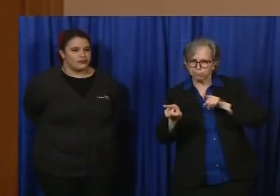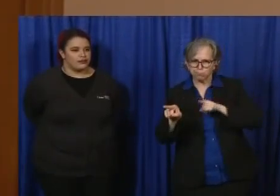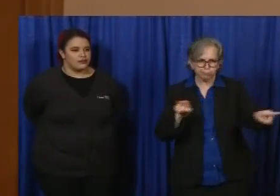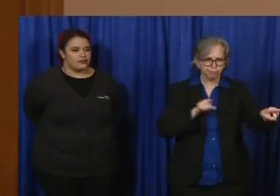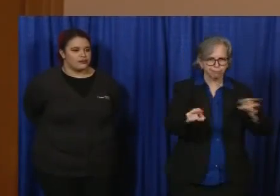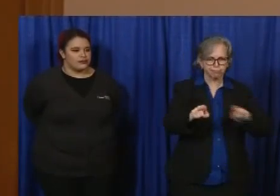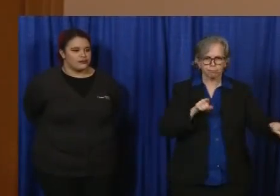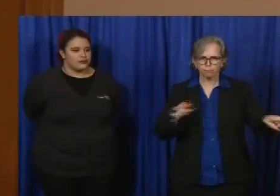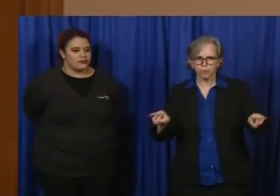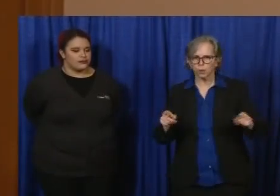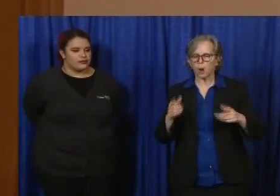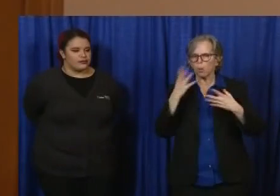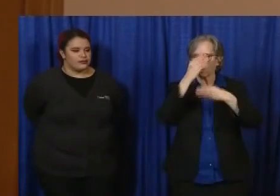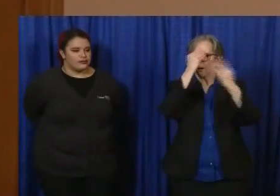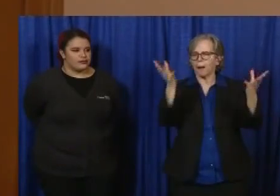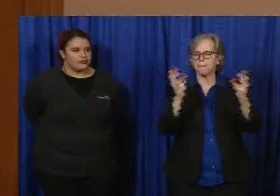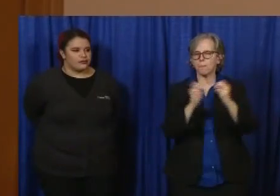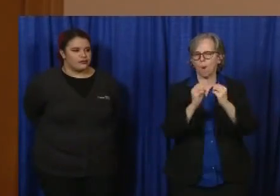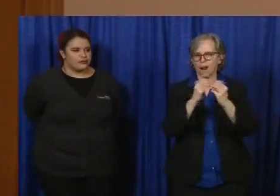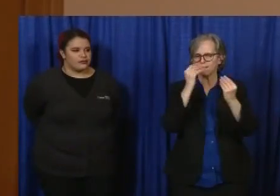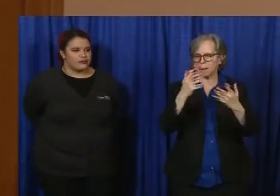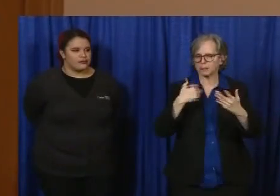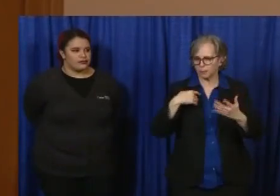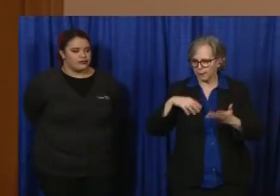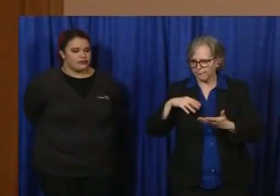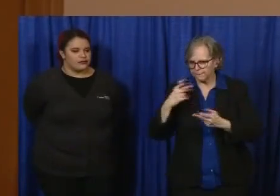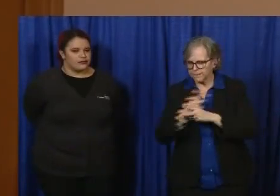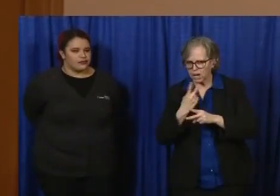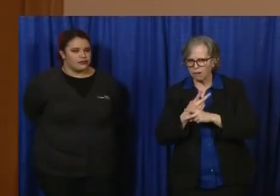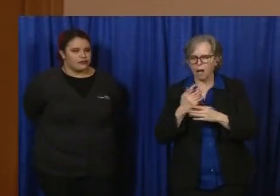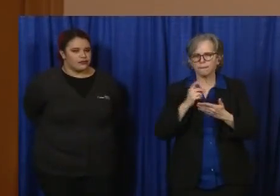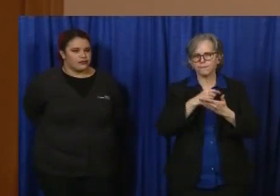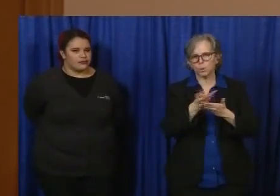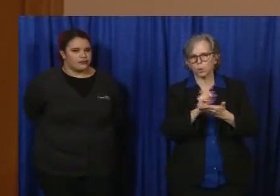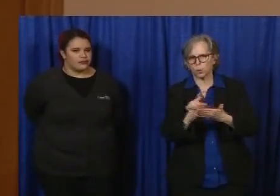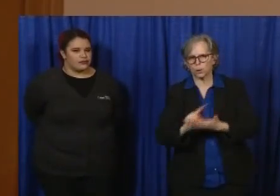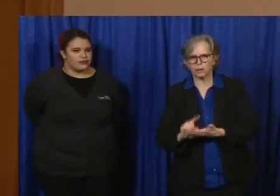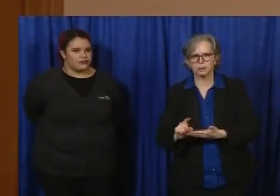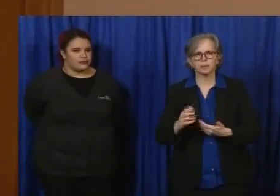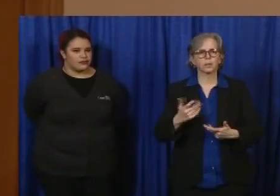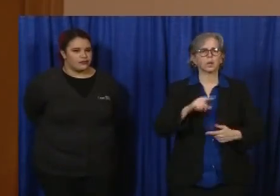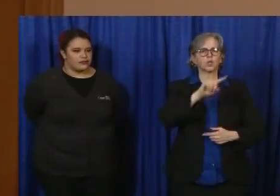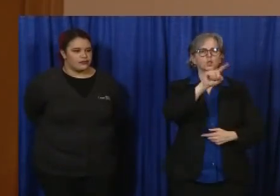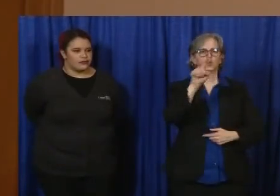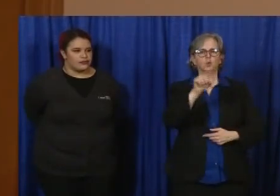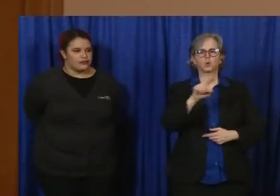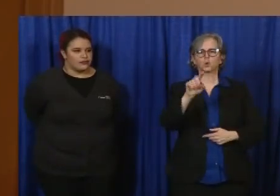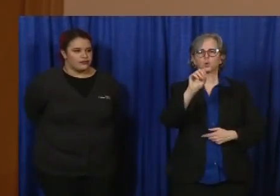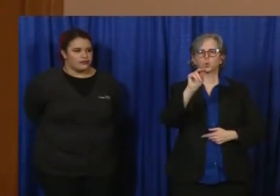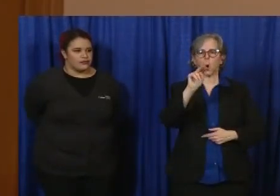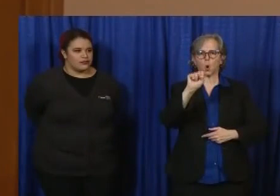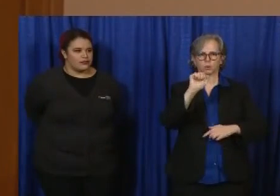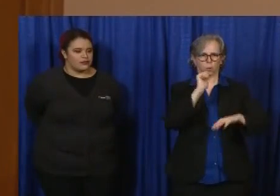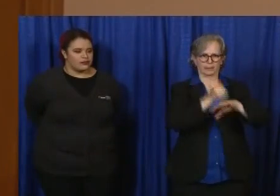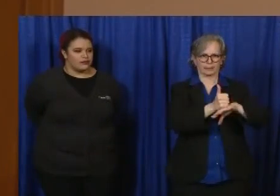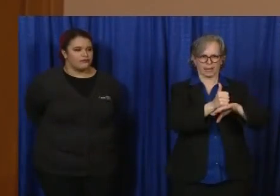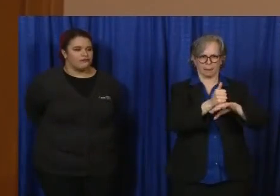THE JOB. THERE ARE MANY COMPONENTS TO OUR ABILITY TO TREAT SOMEONE. WE HAVE A WHOLE TEAM THAT IS WORKING ON THIS AND THERE IS A COUPLE DIFFERENT AVENUES.